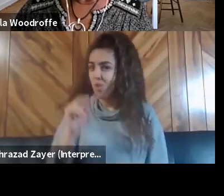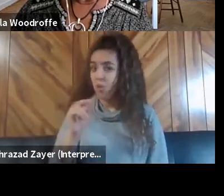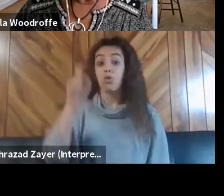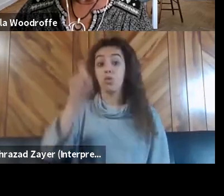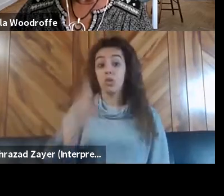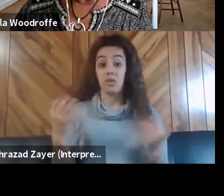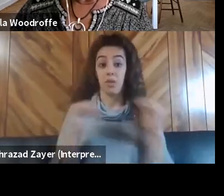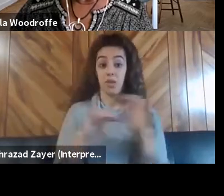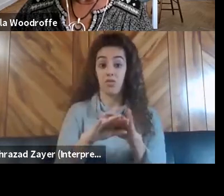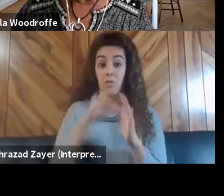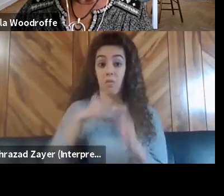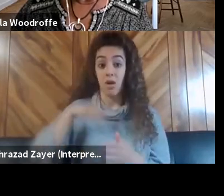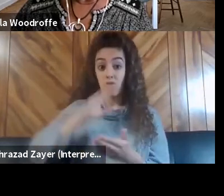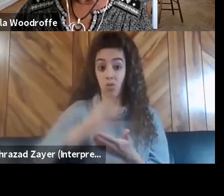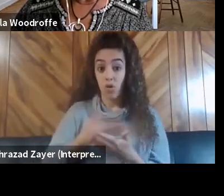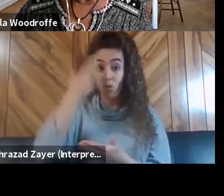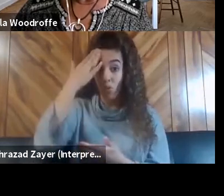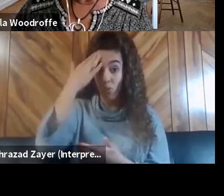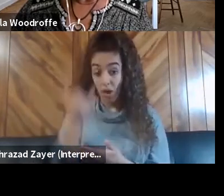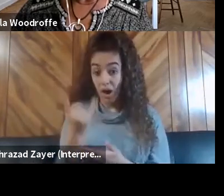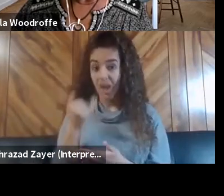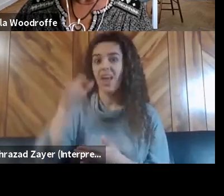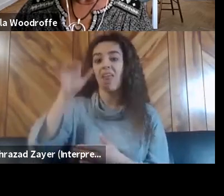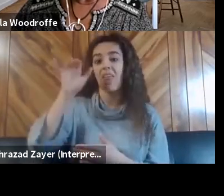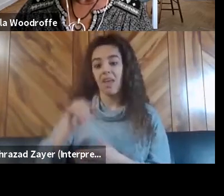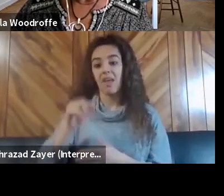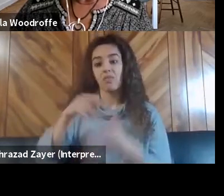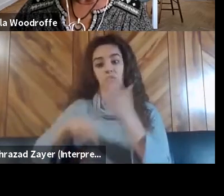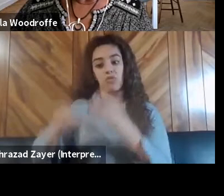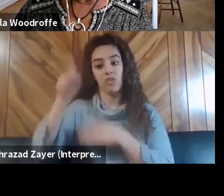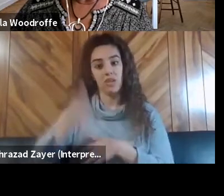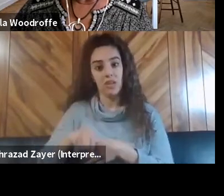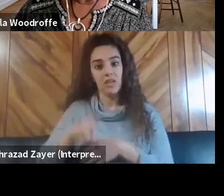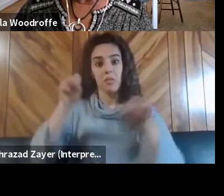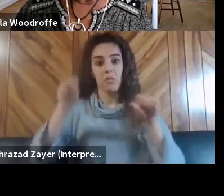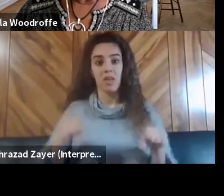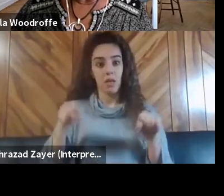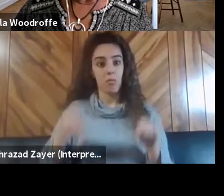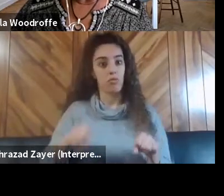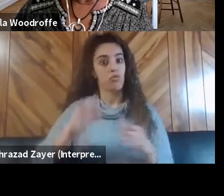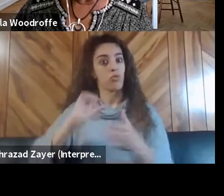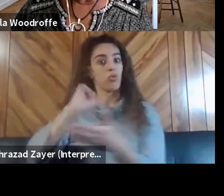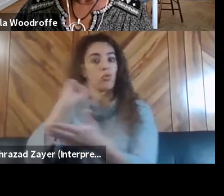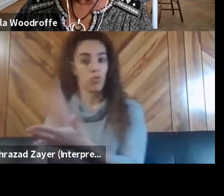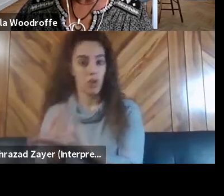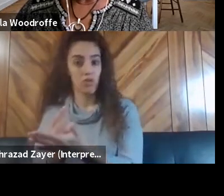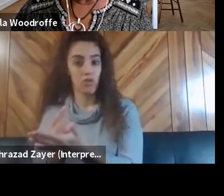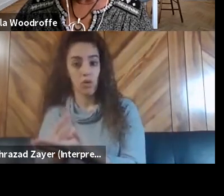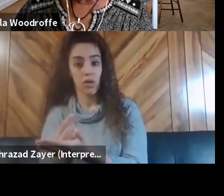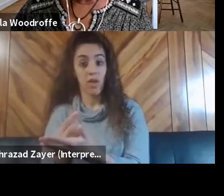here what she needs to do in order to graduate, I have a plan. She has a plan. And the plan is she will graduate with a